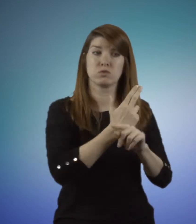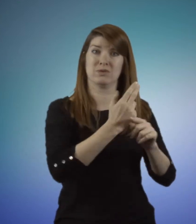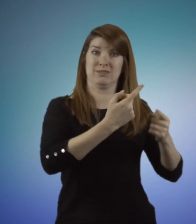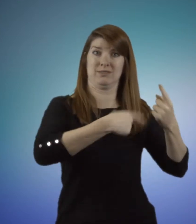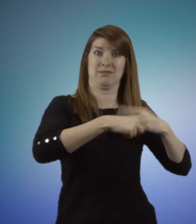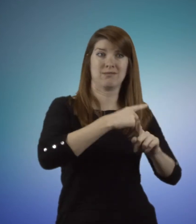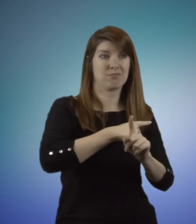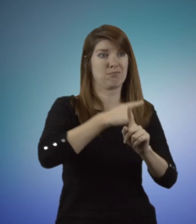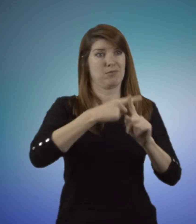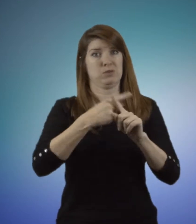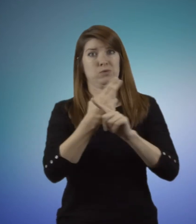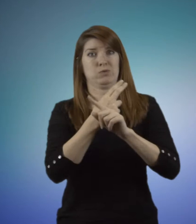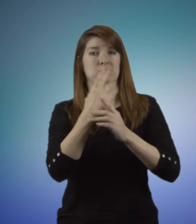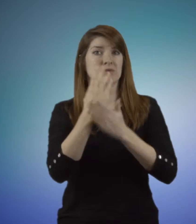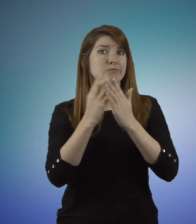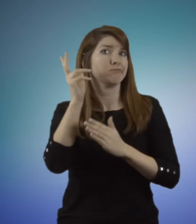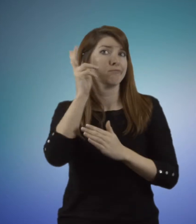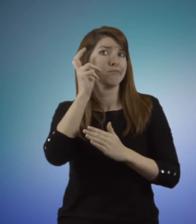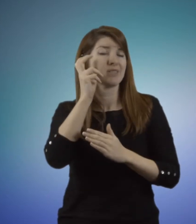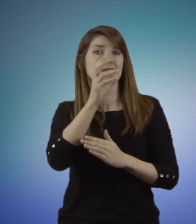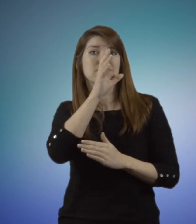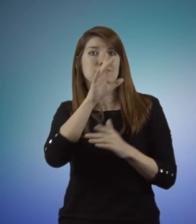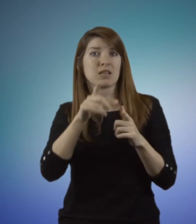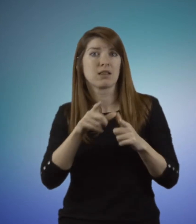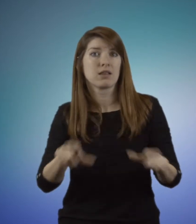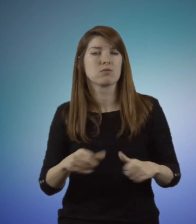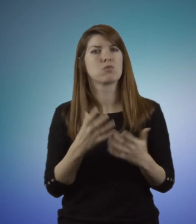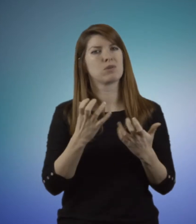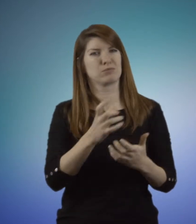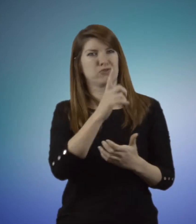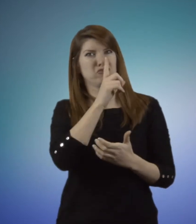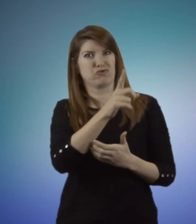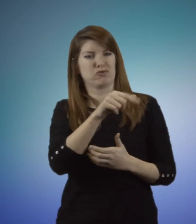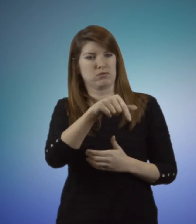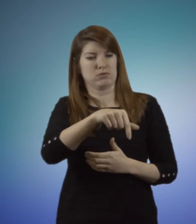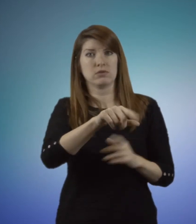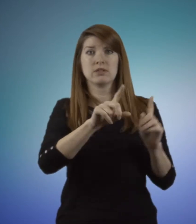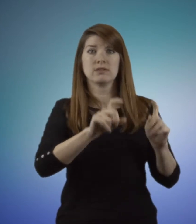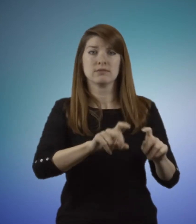For instance, if your child uses sign but also uses listening and spoken language,